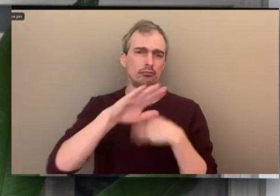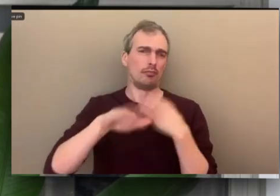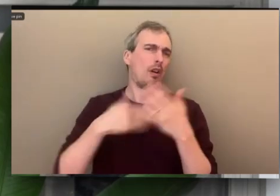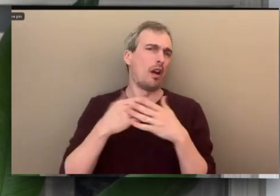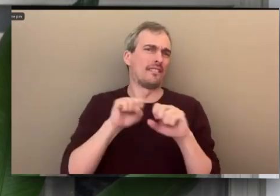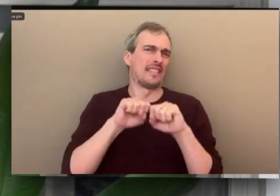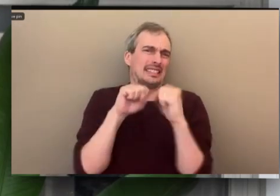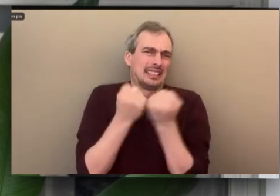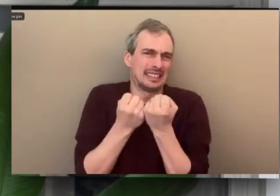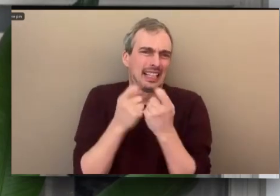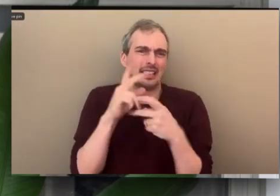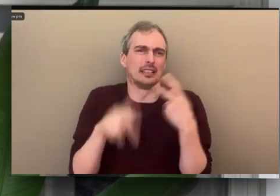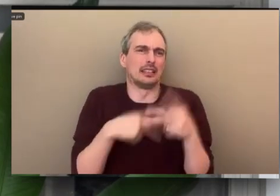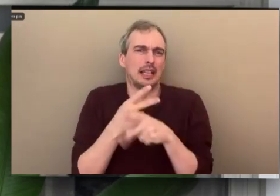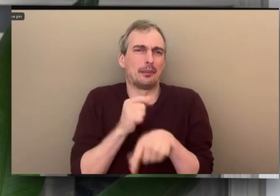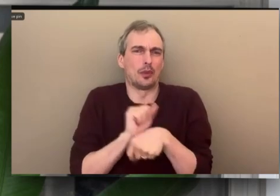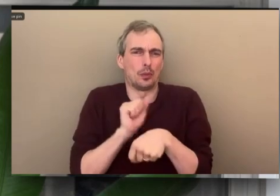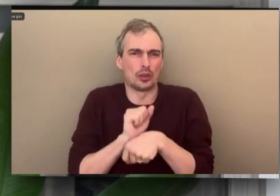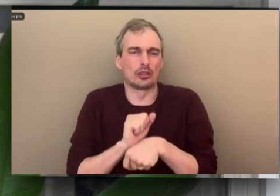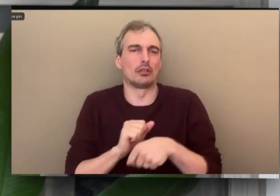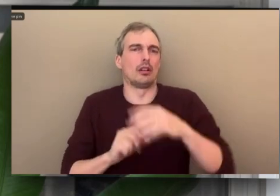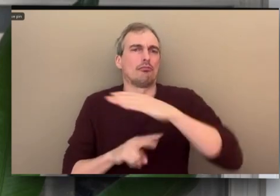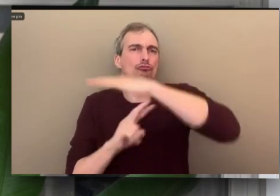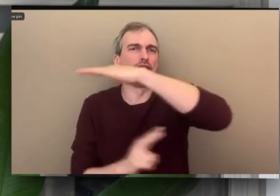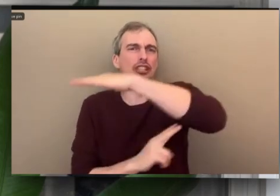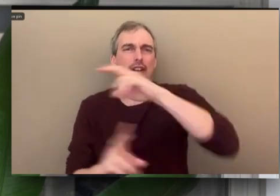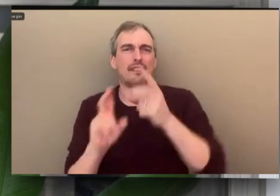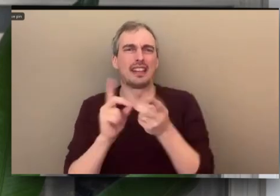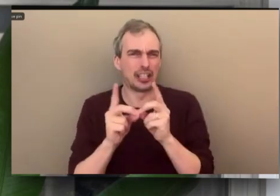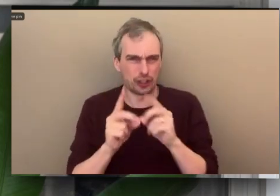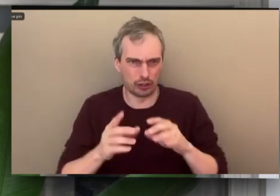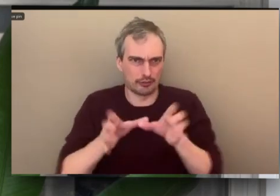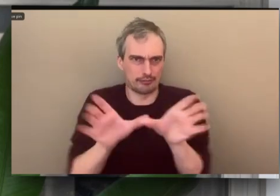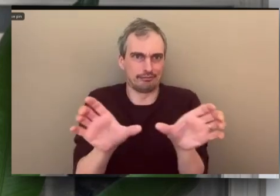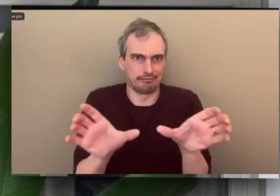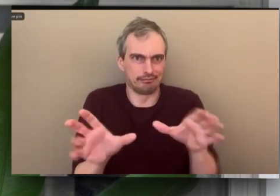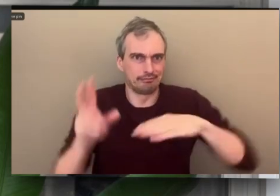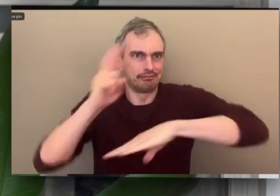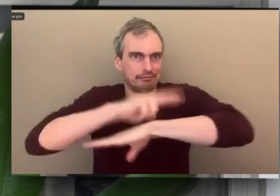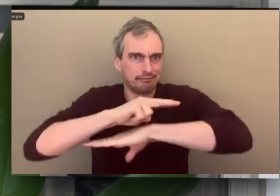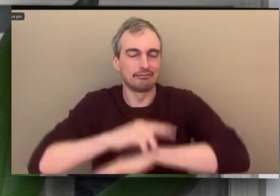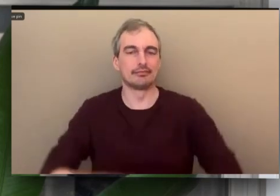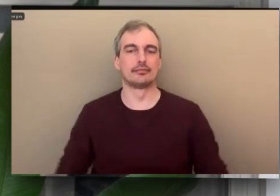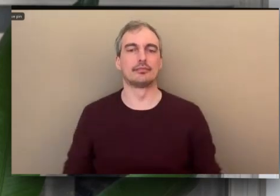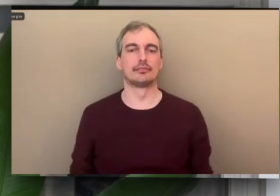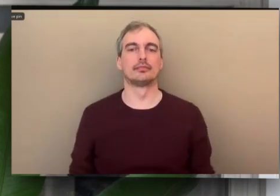seen throughout time there's been rifts at Verizon for different reasons. We've been lucky. We weren't impacted.